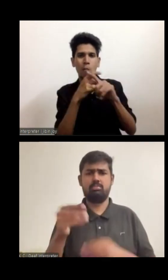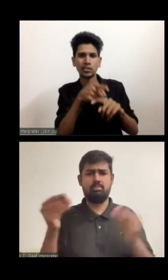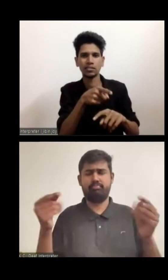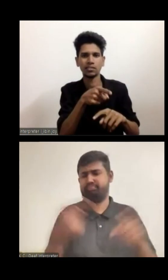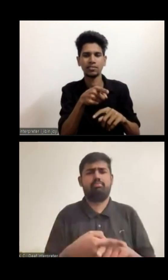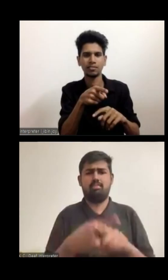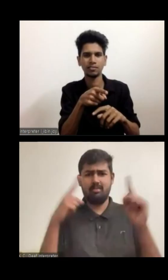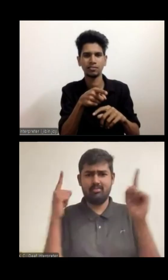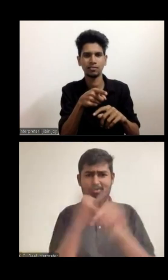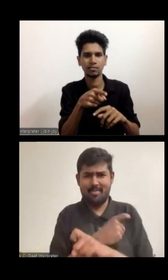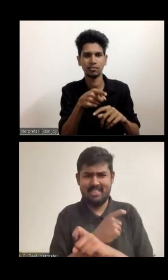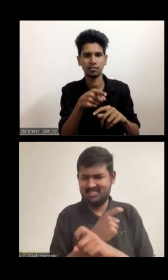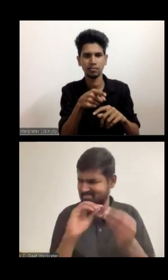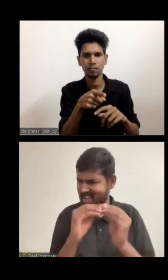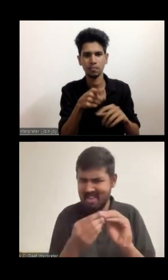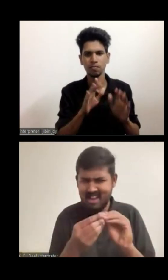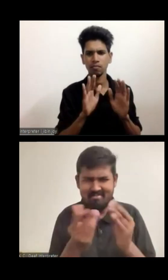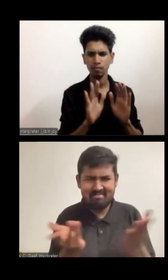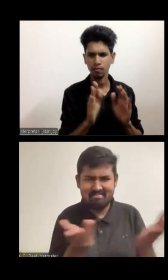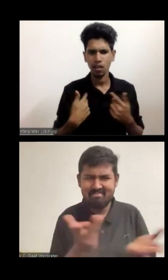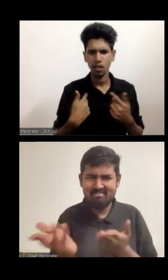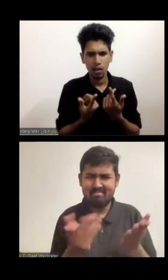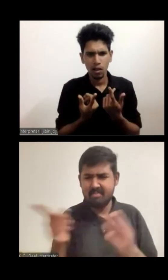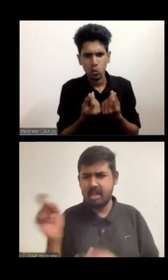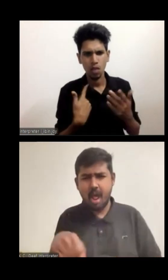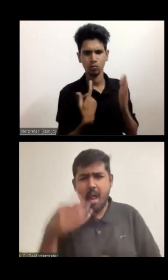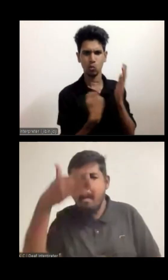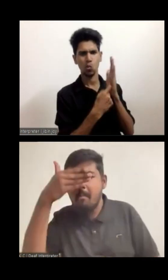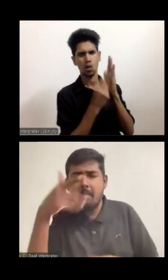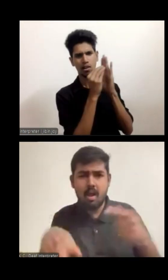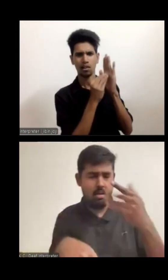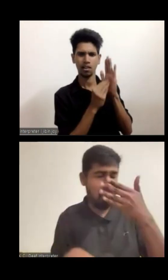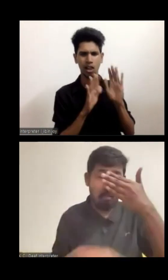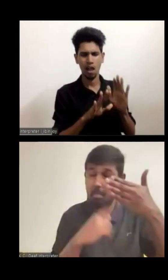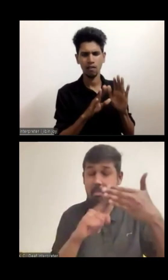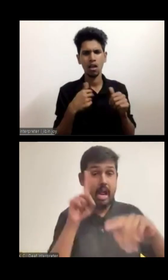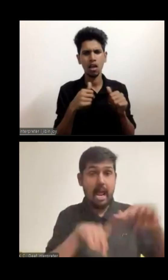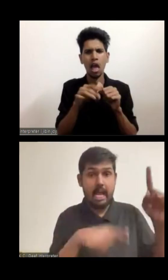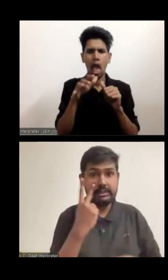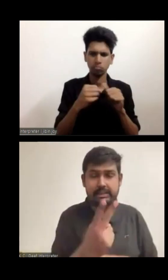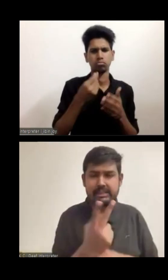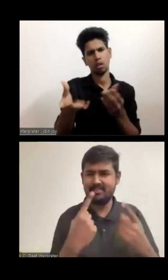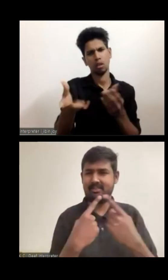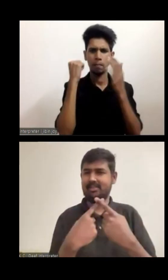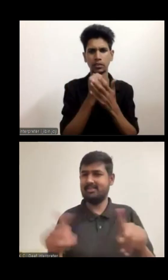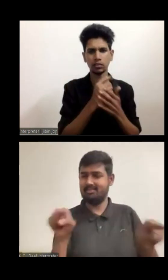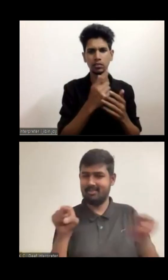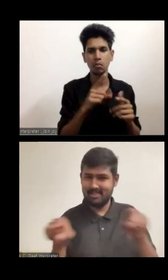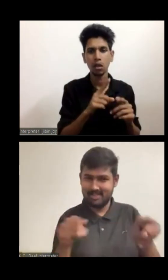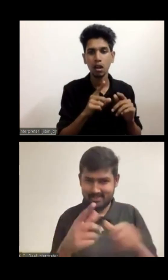At TAN... For this particular thing is... You know... We... We are... So... All of us agree that... Universal design is something... That we should all... Build on...